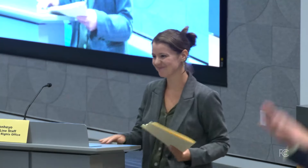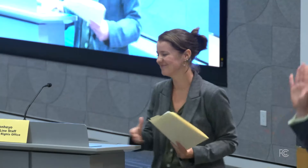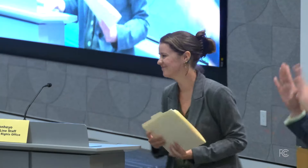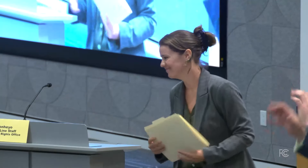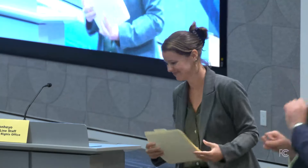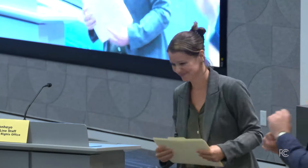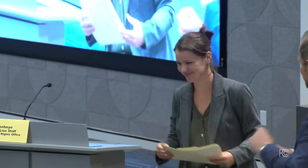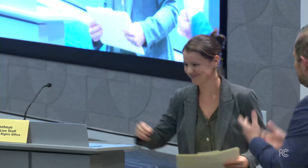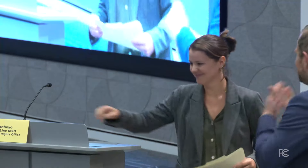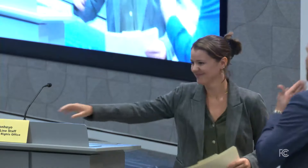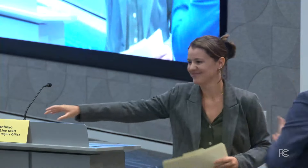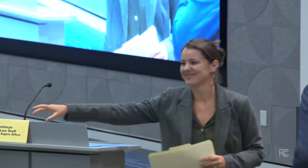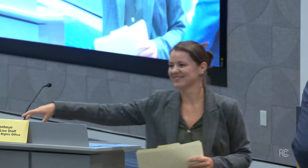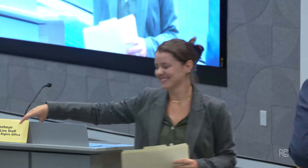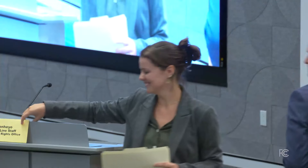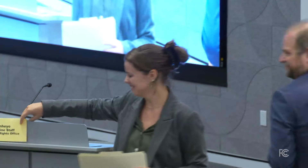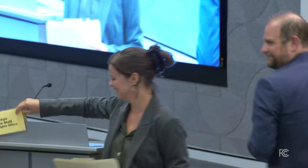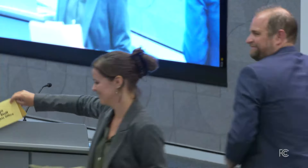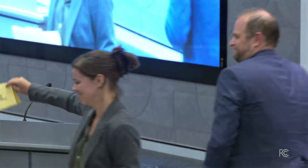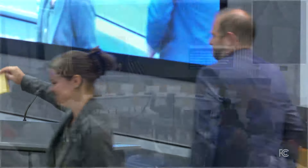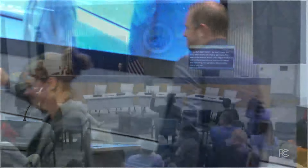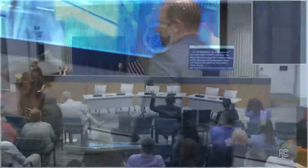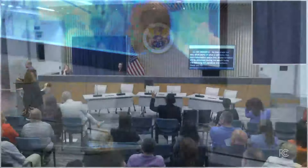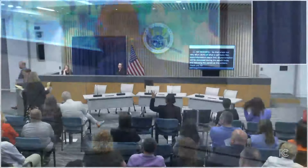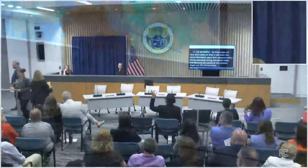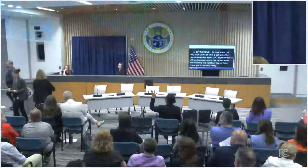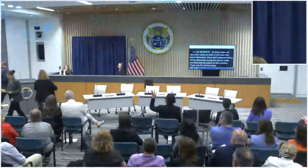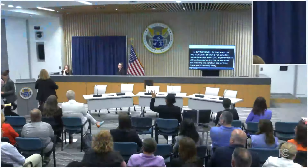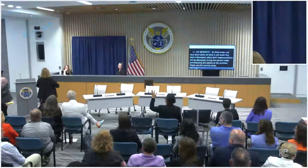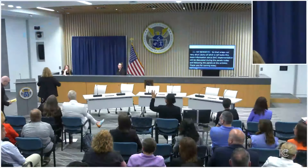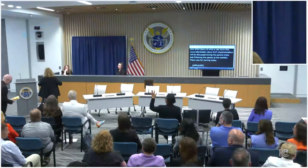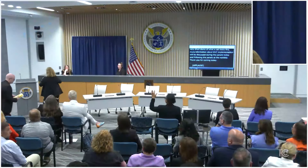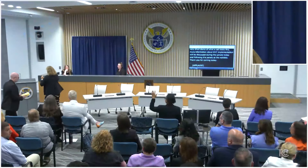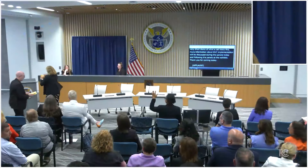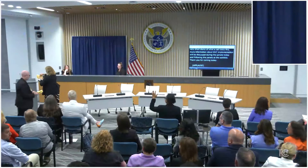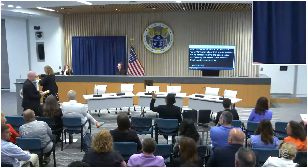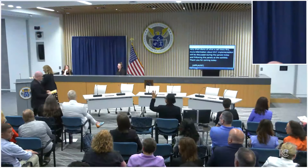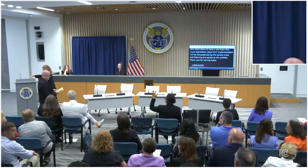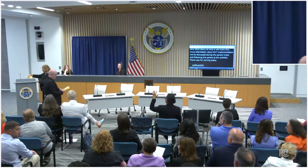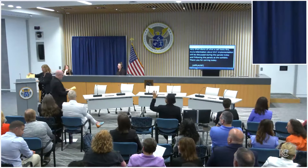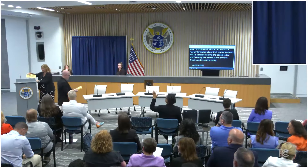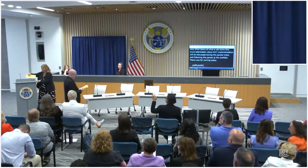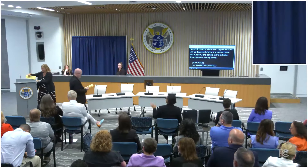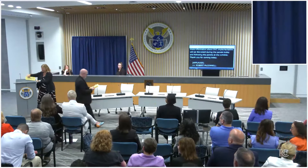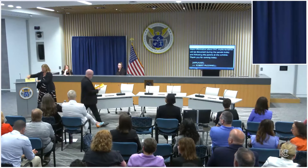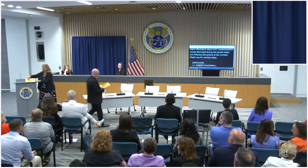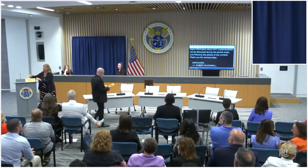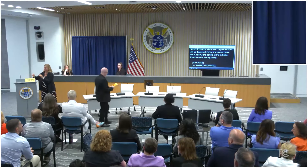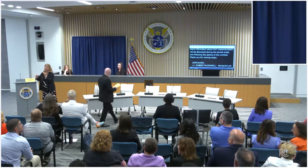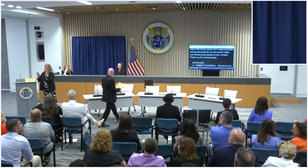SO THAT WRAPS OUR VERY SHORT DEMO OF WHAT A CALL LOOKS LIKE, MORE INFORMATION ABOUT DVC IMPLEMENTATION WILL BE